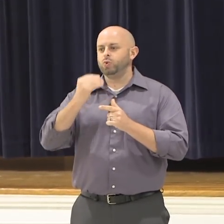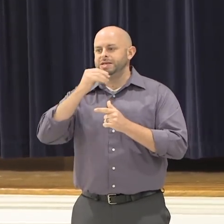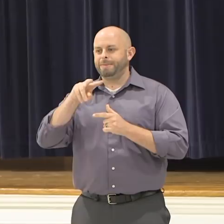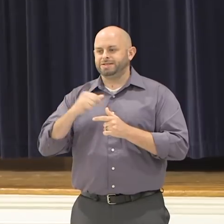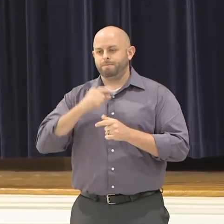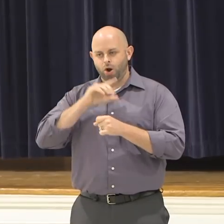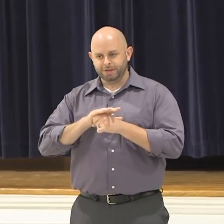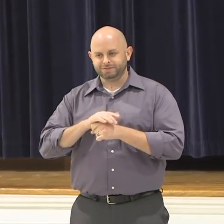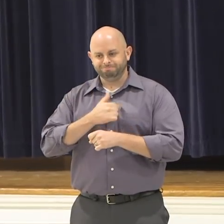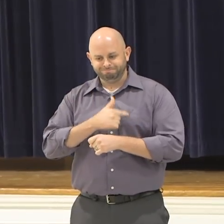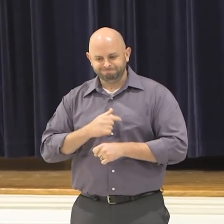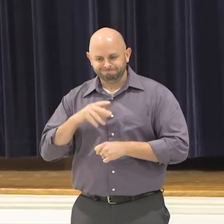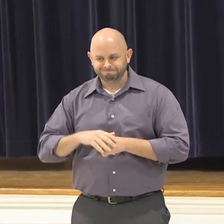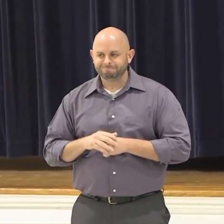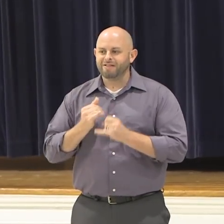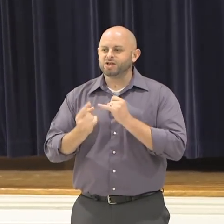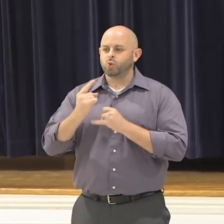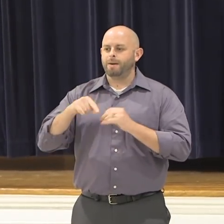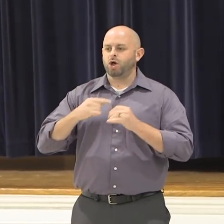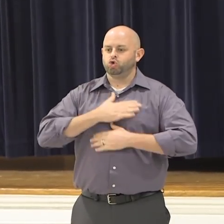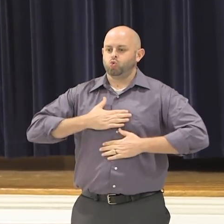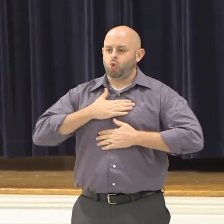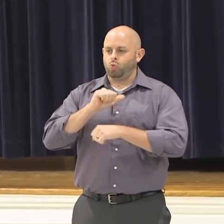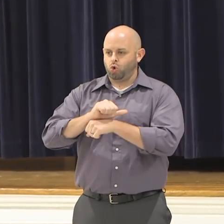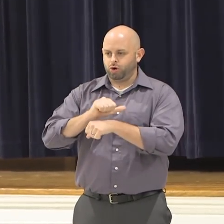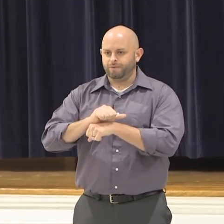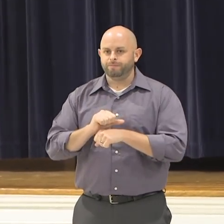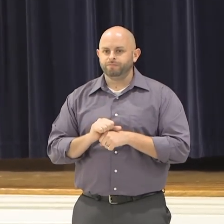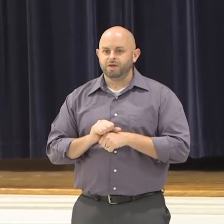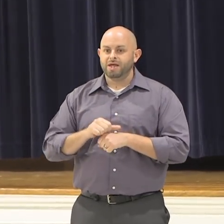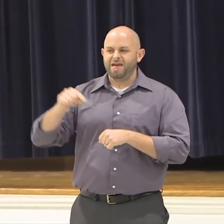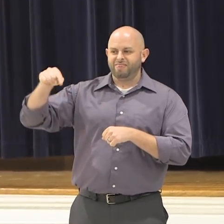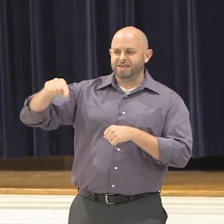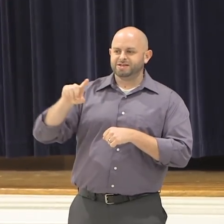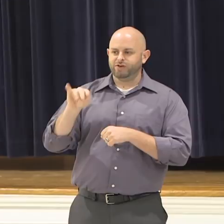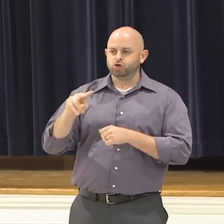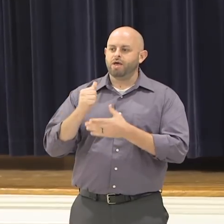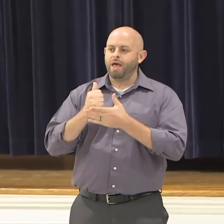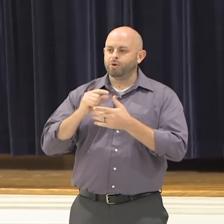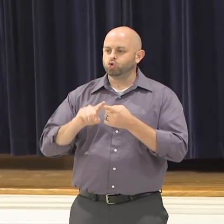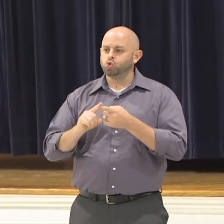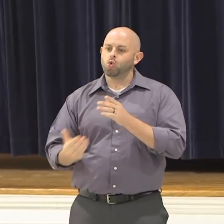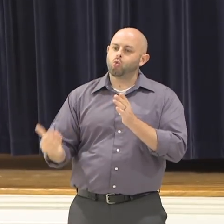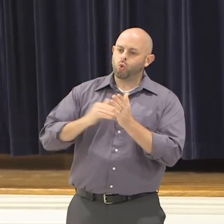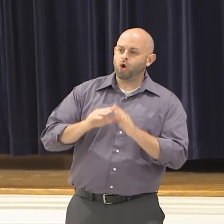okay the last one about joy at work this division is helping to reopen the Dix